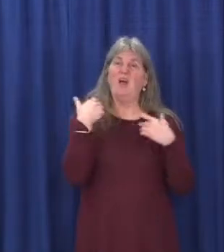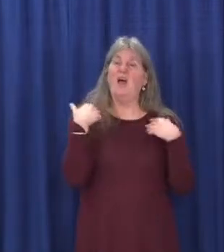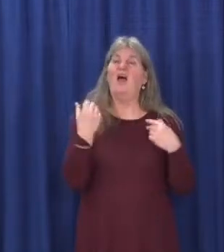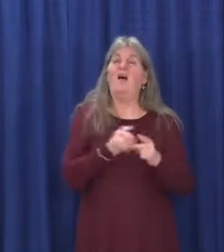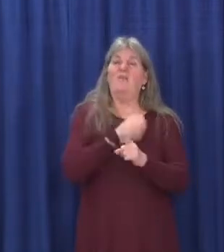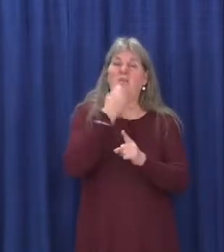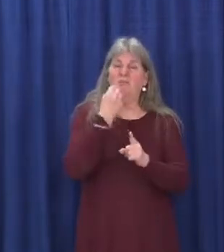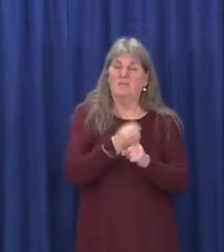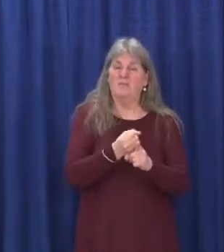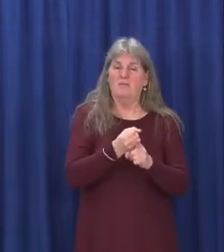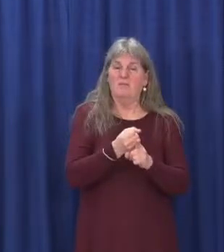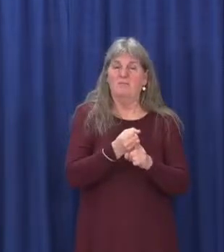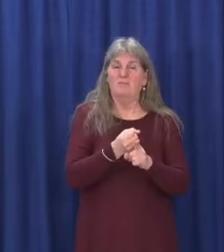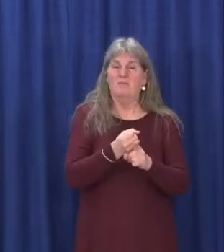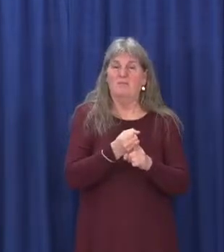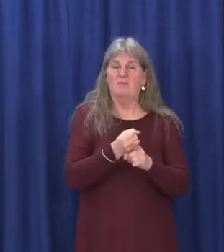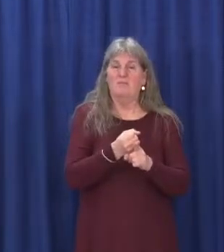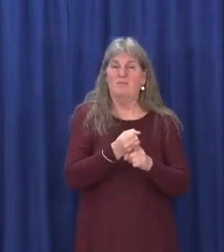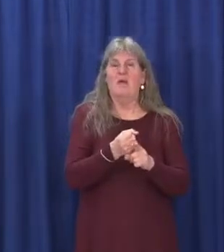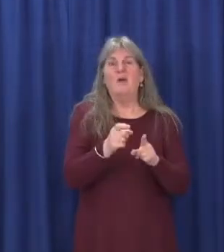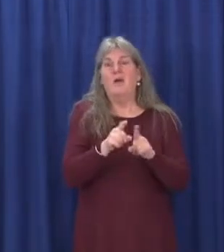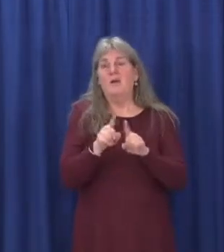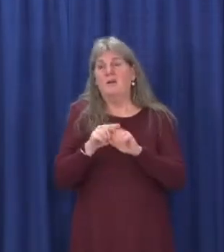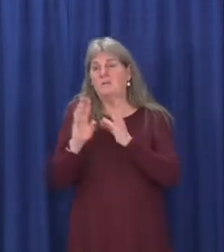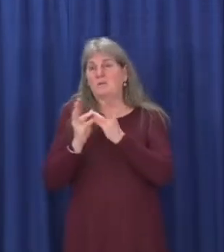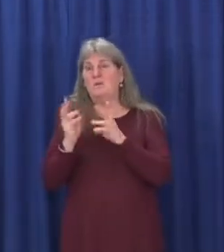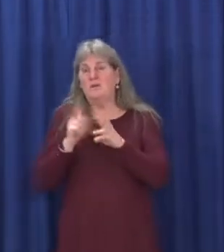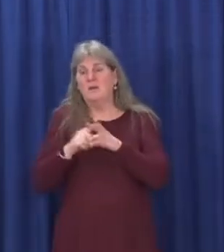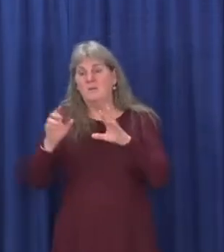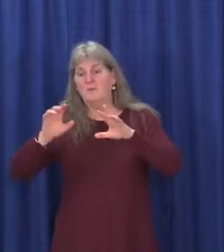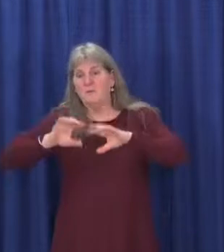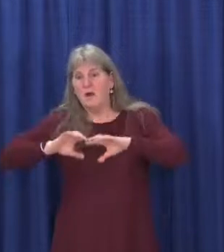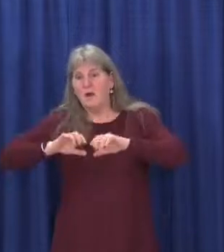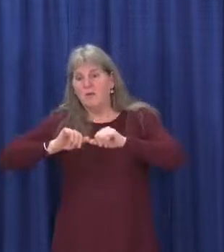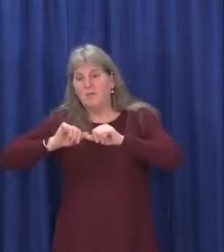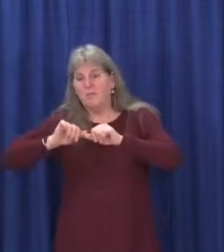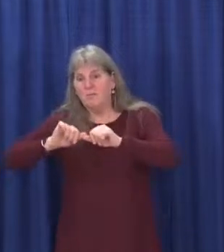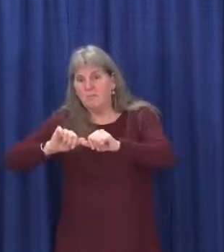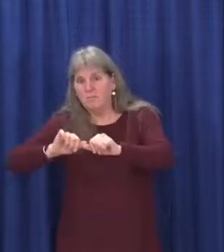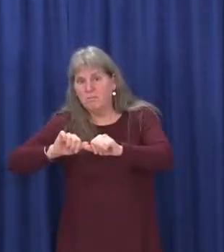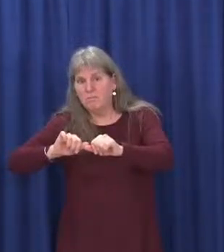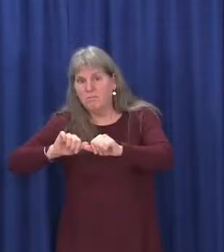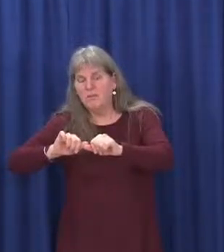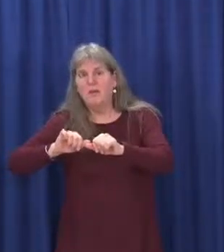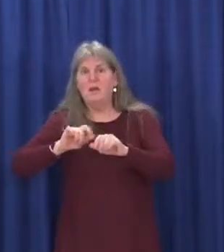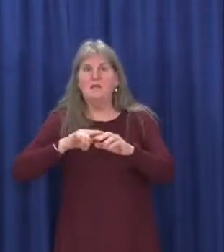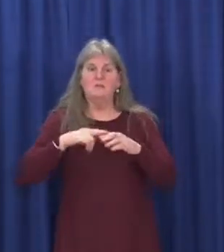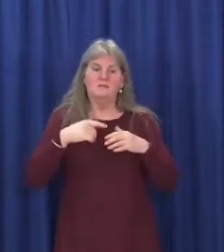winters and-- and the challenges that-- that we all have, managing that,